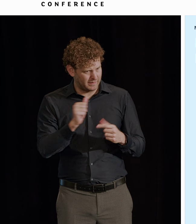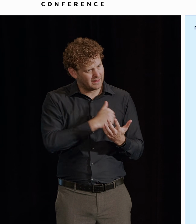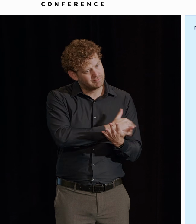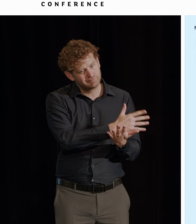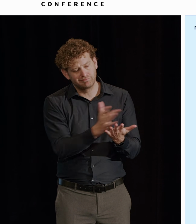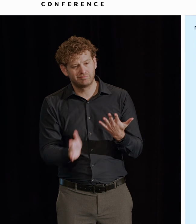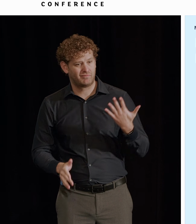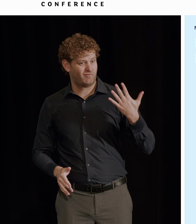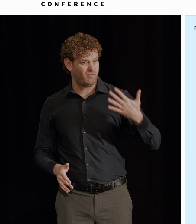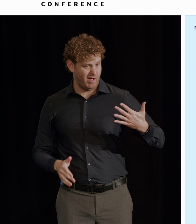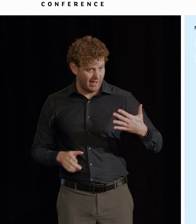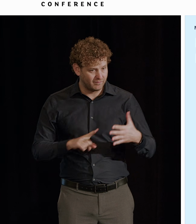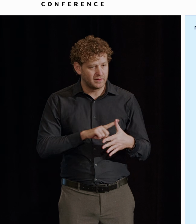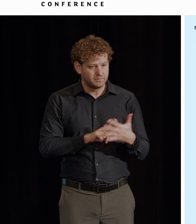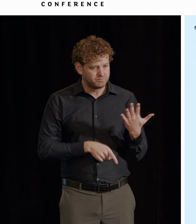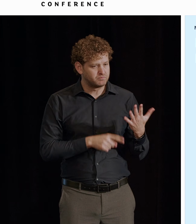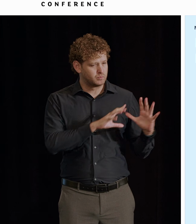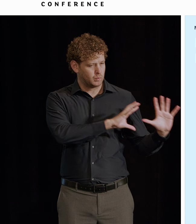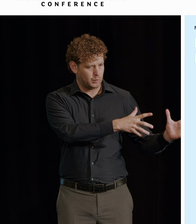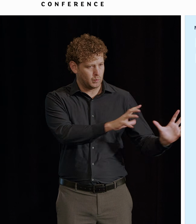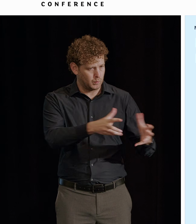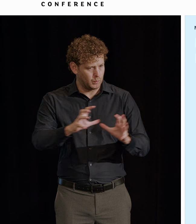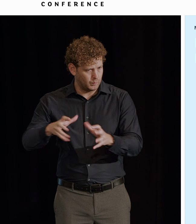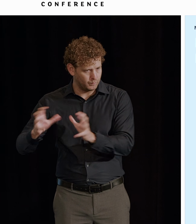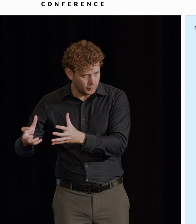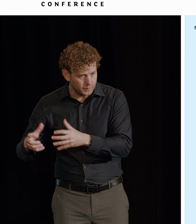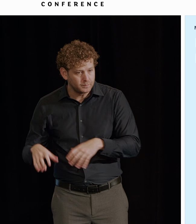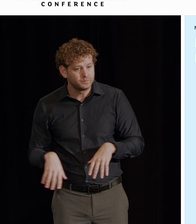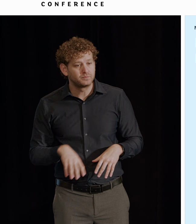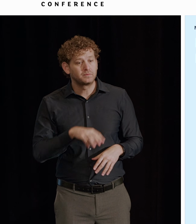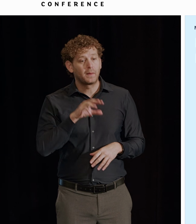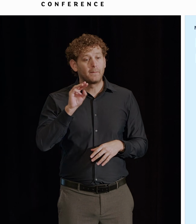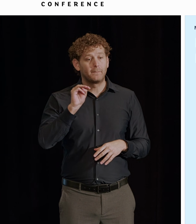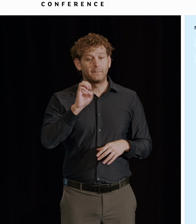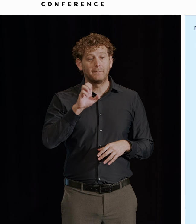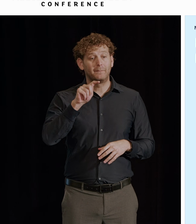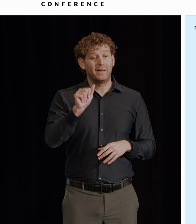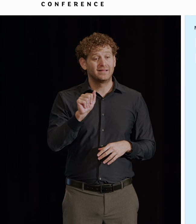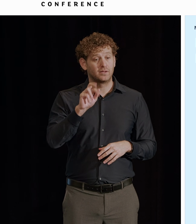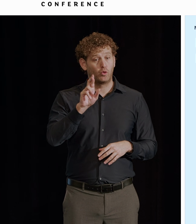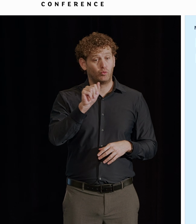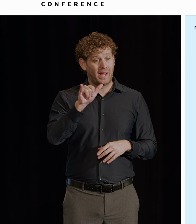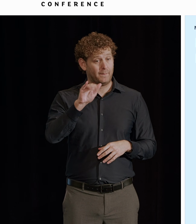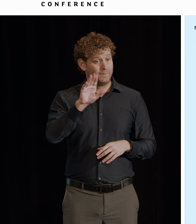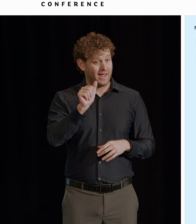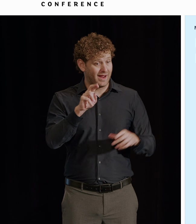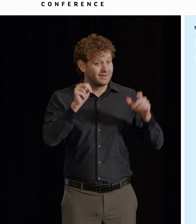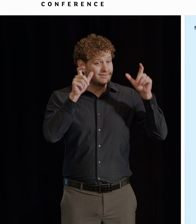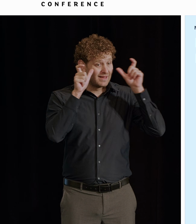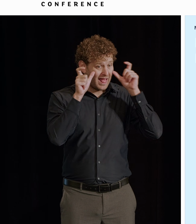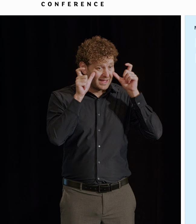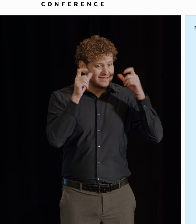The Meta Ray Band display glasses enable live captions. This is a mainstream feature.